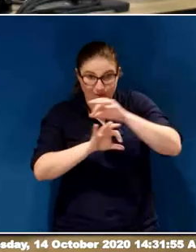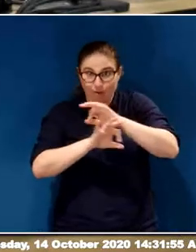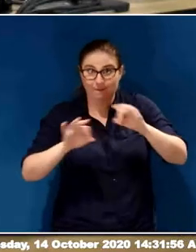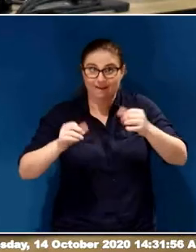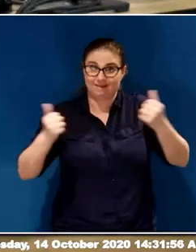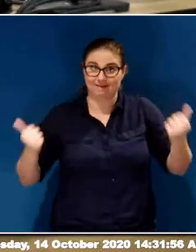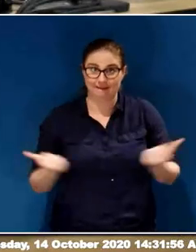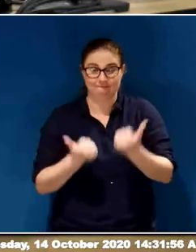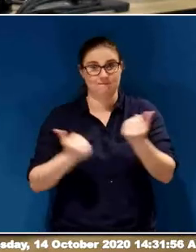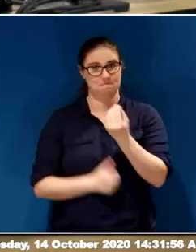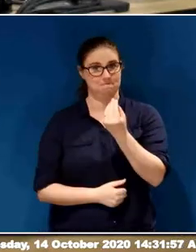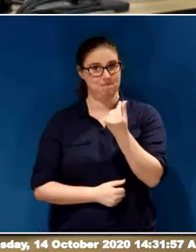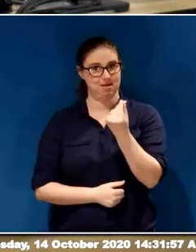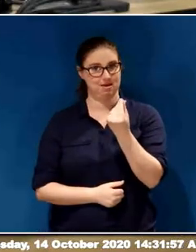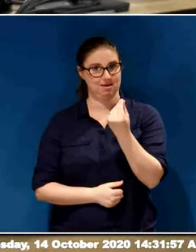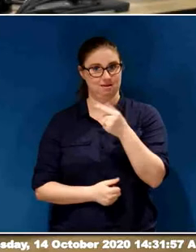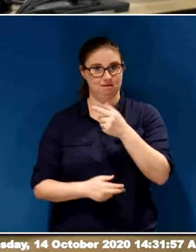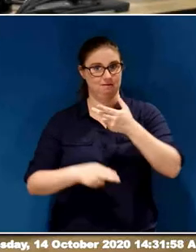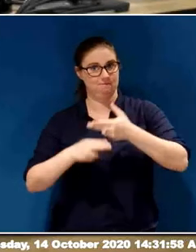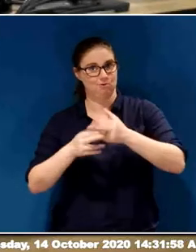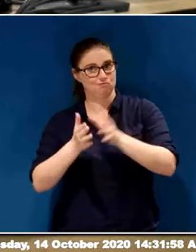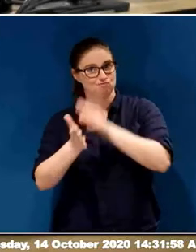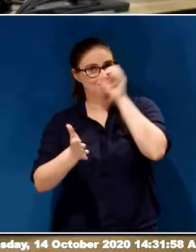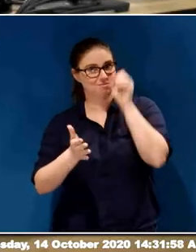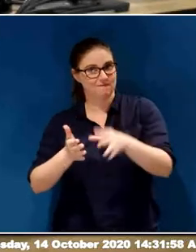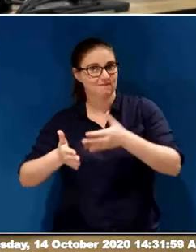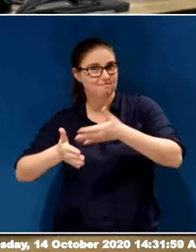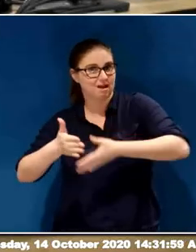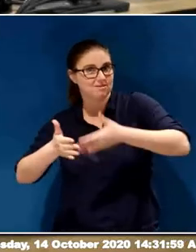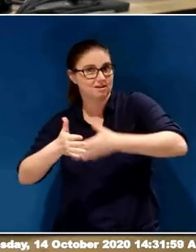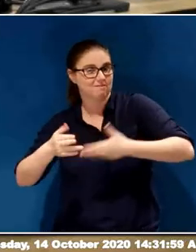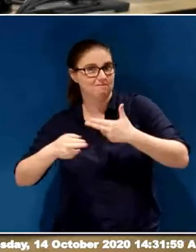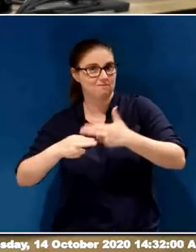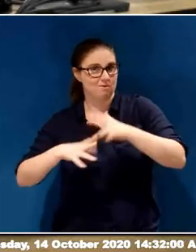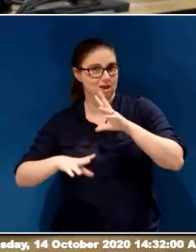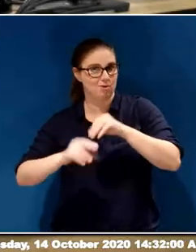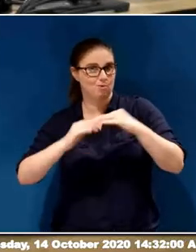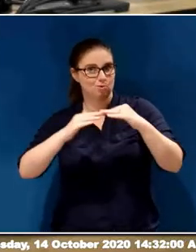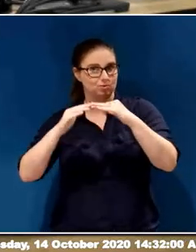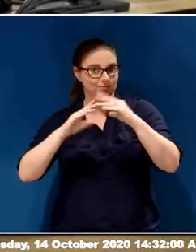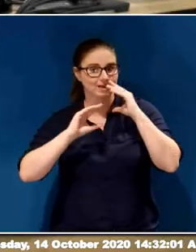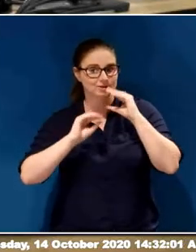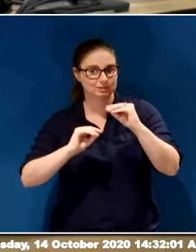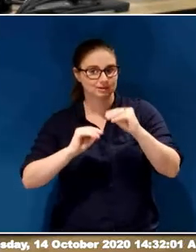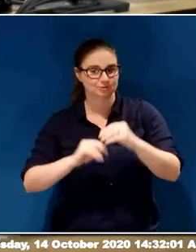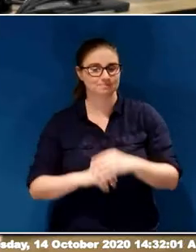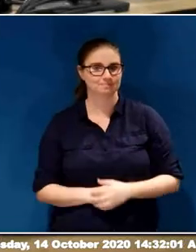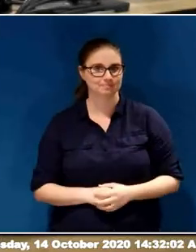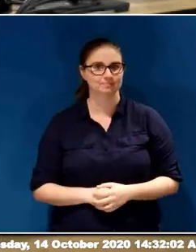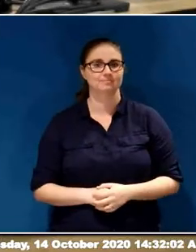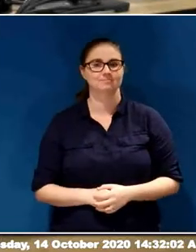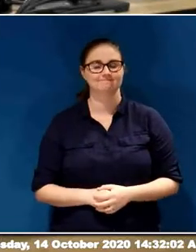DR de BRUIN: I hear that claim a lot. School funding in Australia is quite complex.